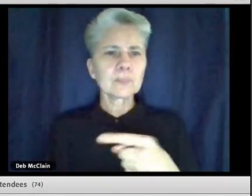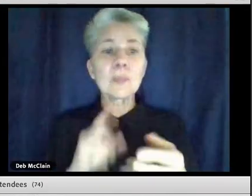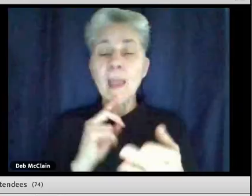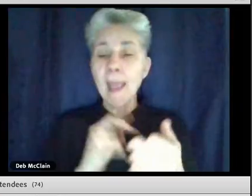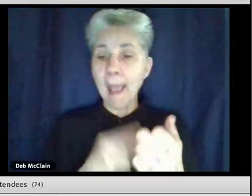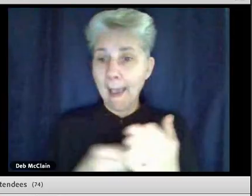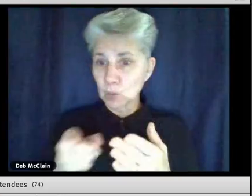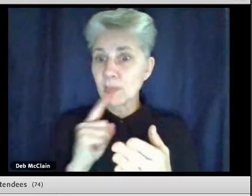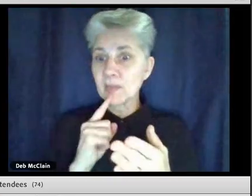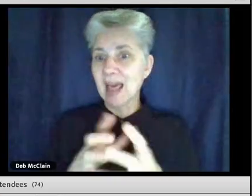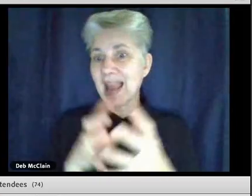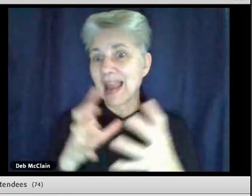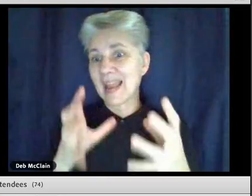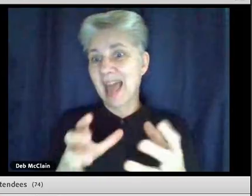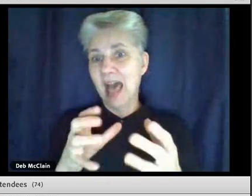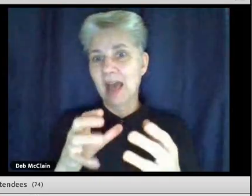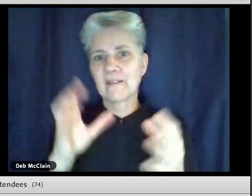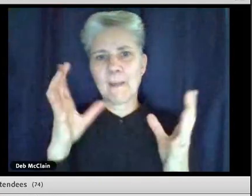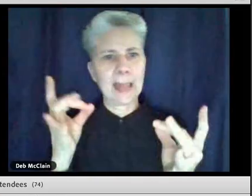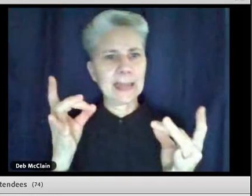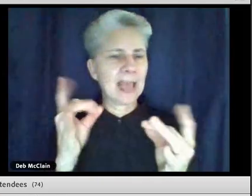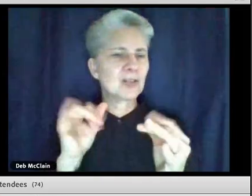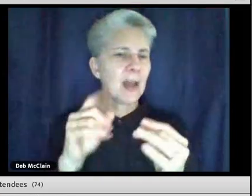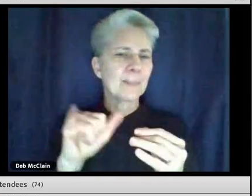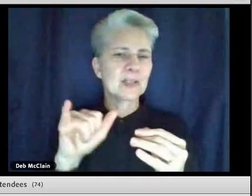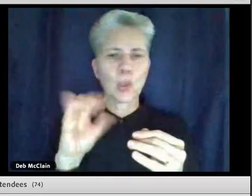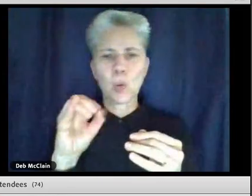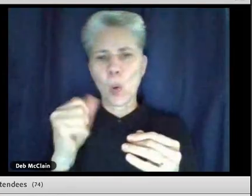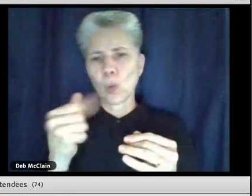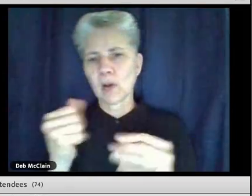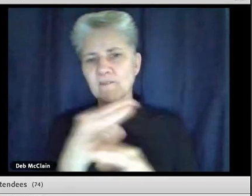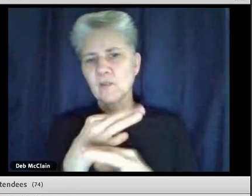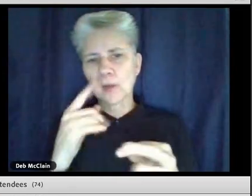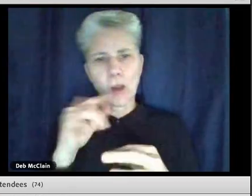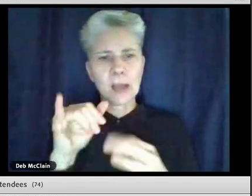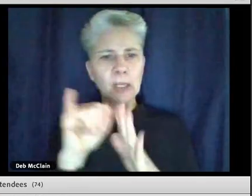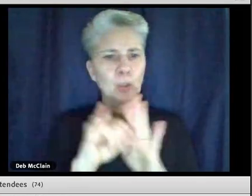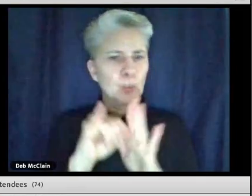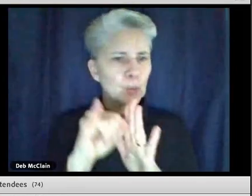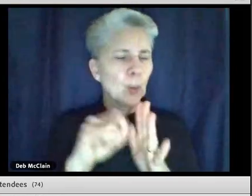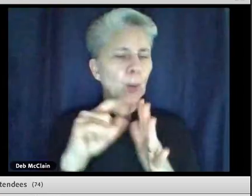if you need to talk to somebody for free. Absolutely, Barrett. There's a ton of meditation apps.